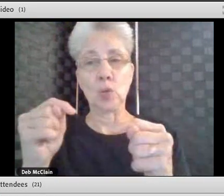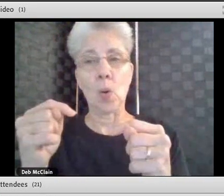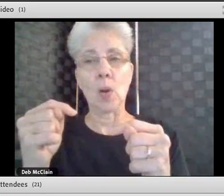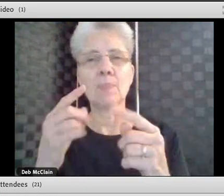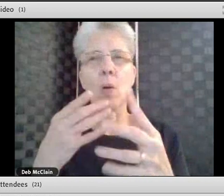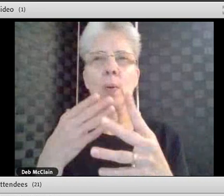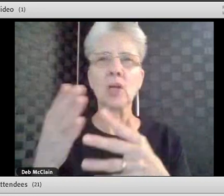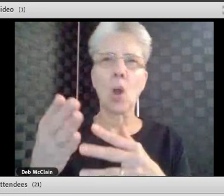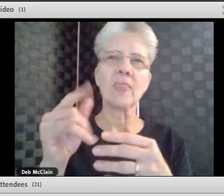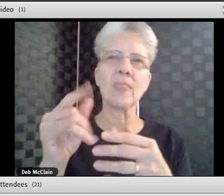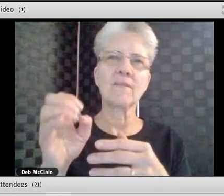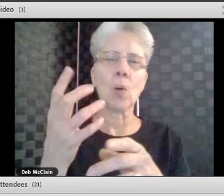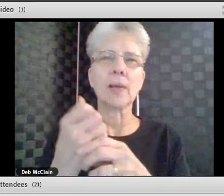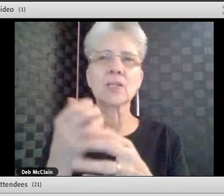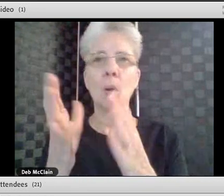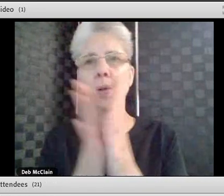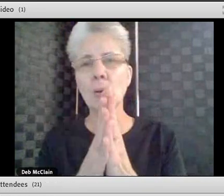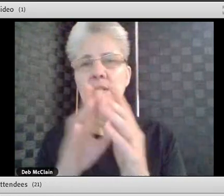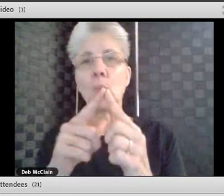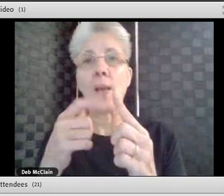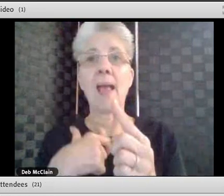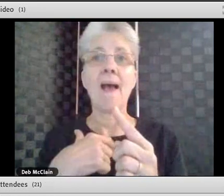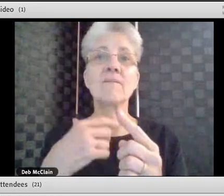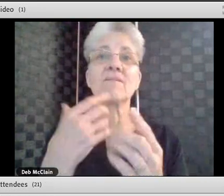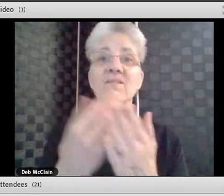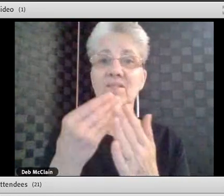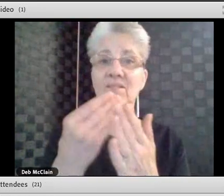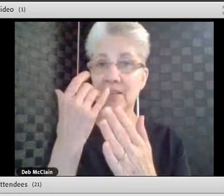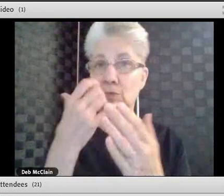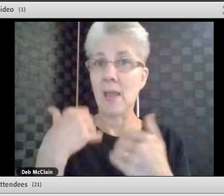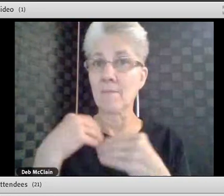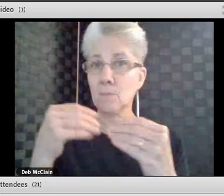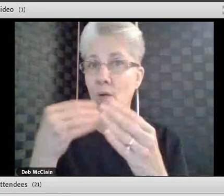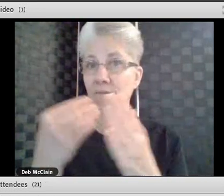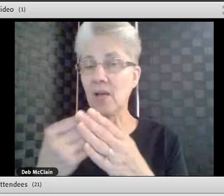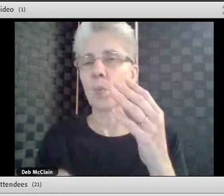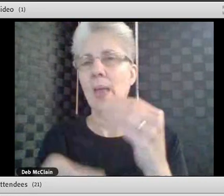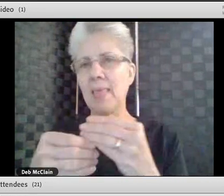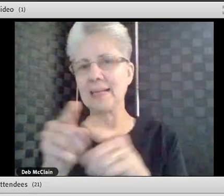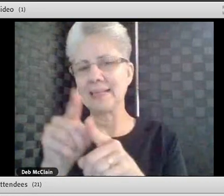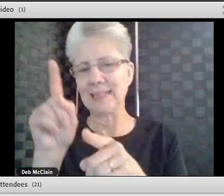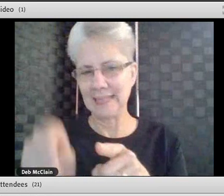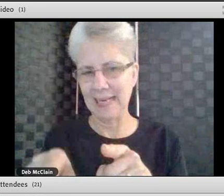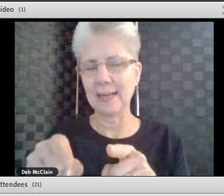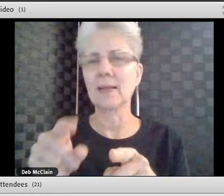"for these types of toys. We go with the flow and get what is requested when we have funds. If we have more funds,